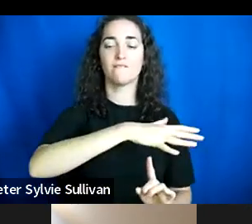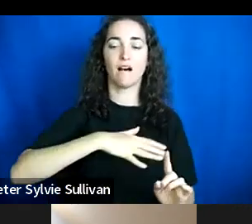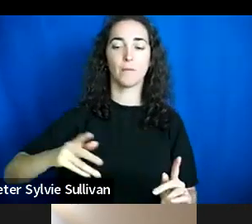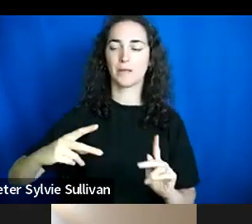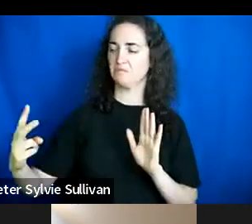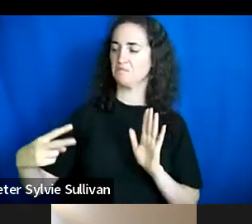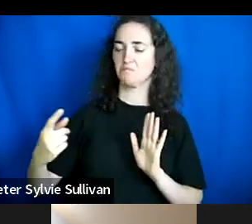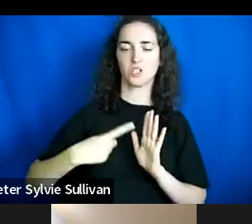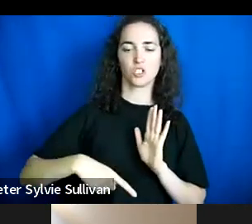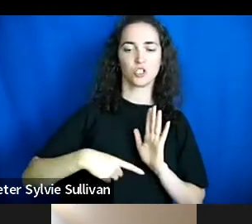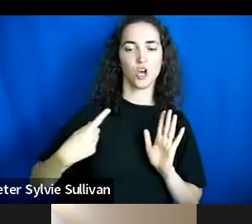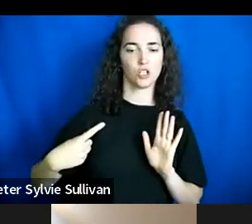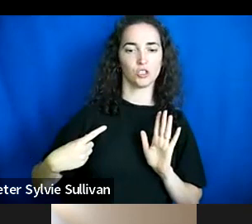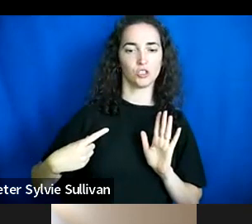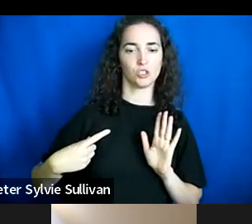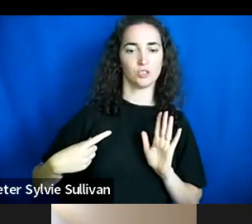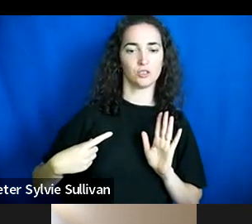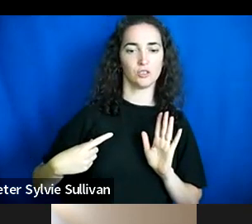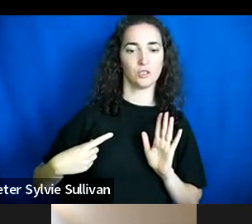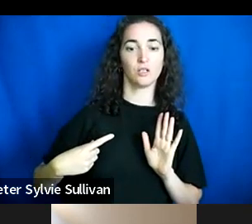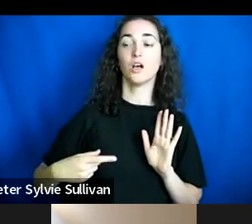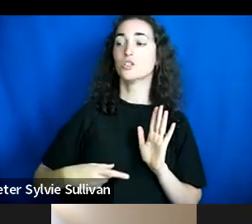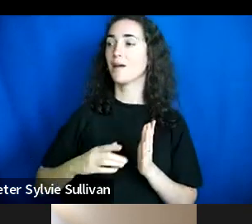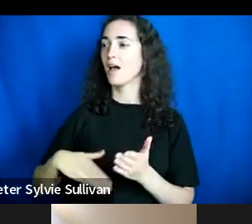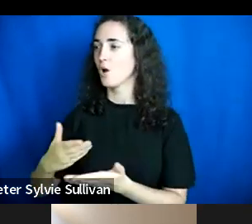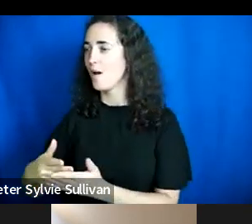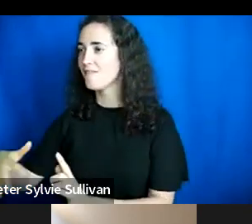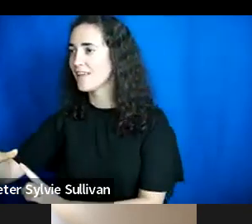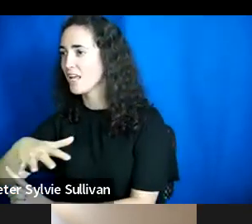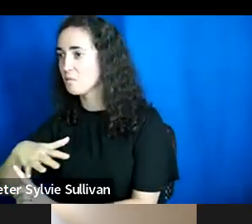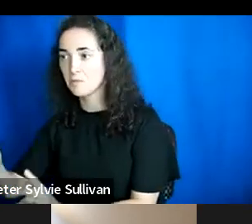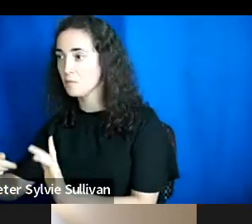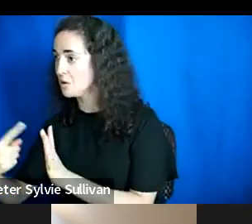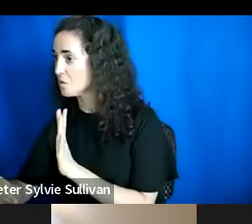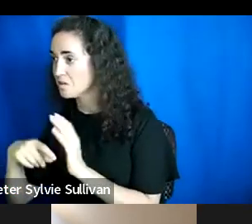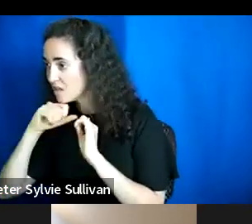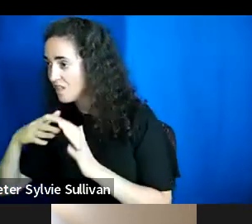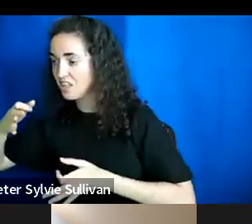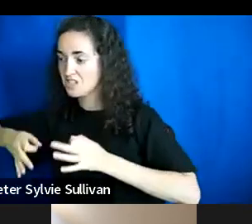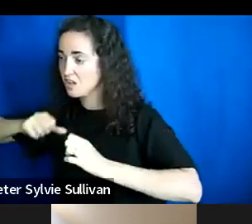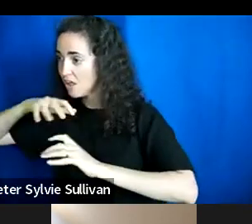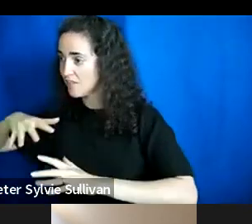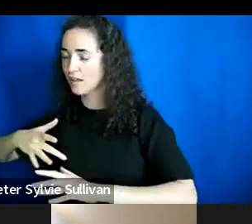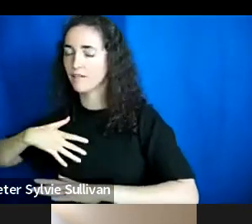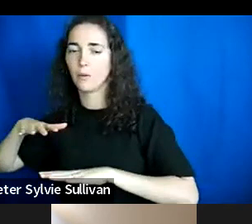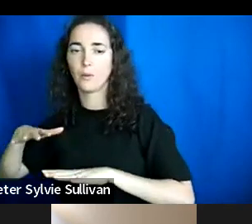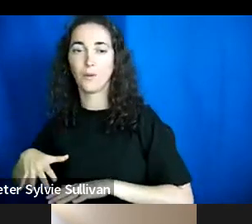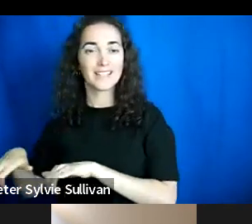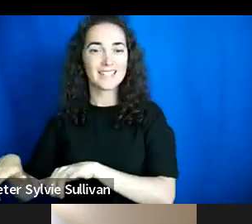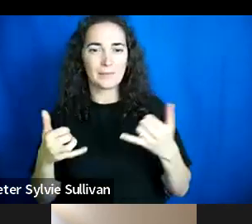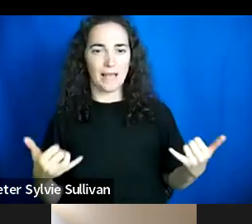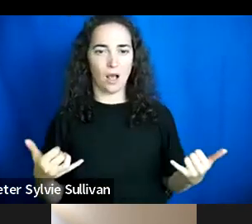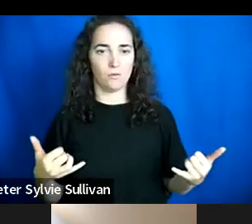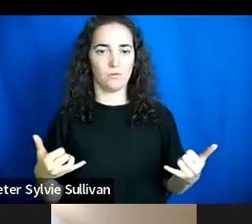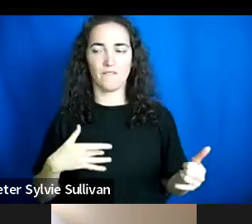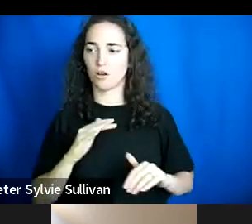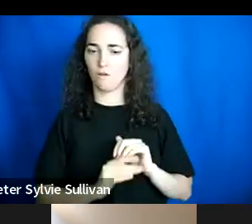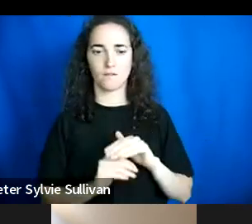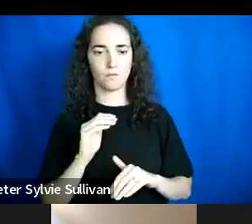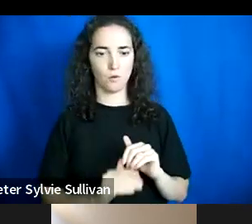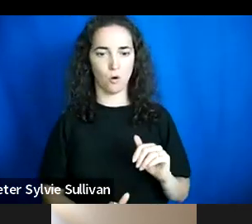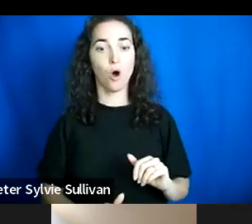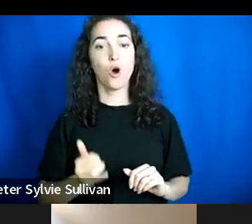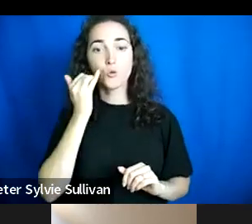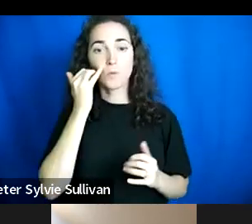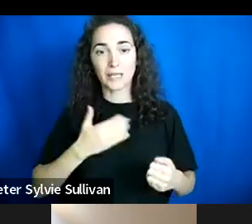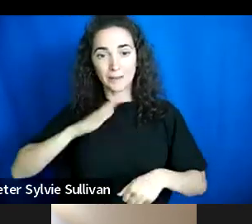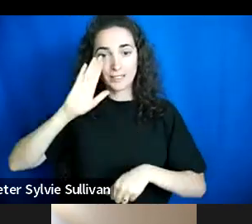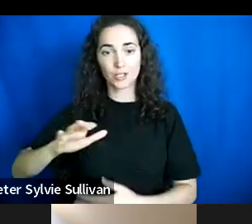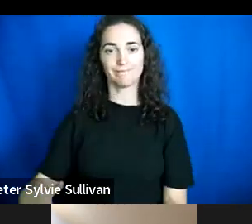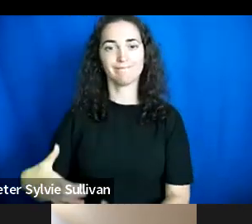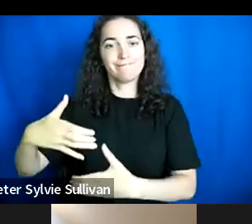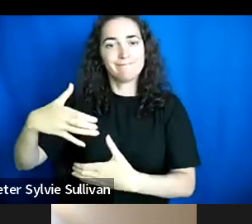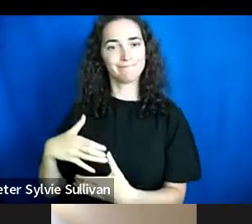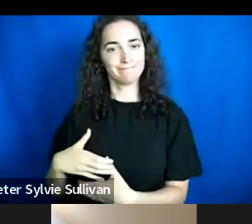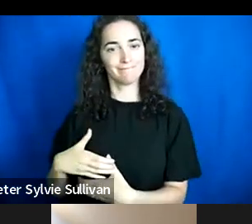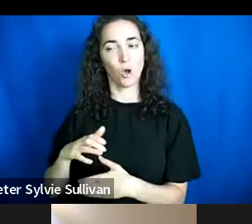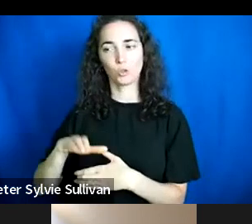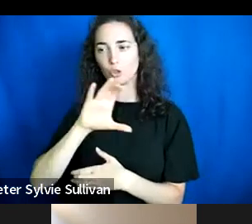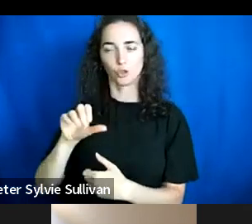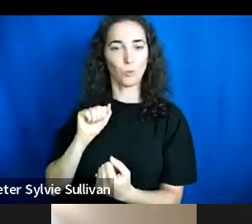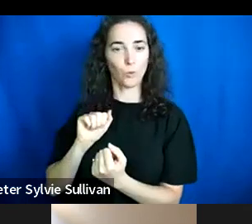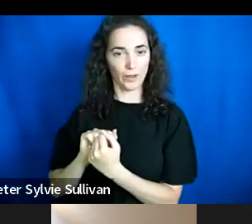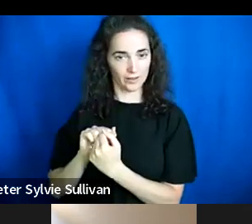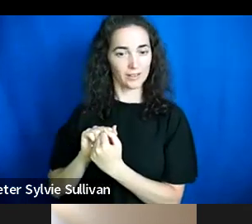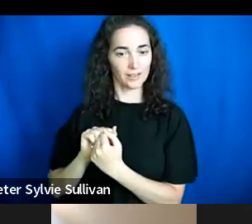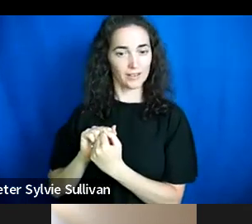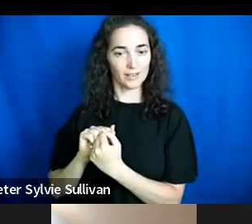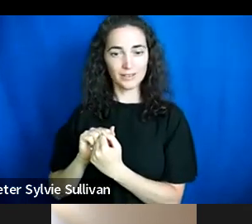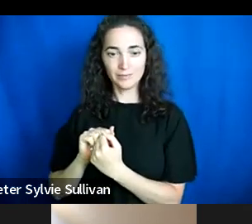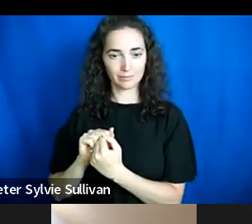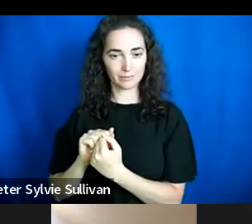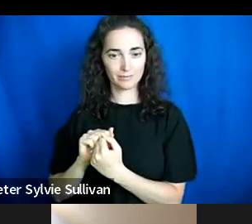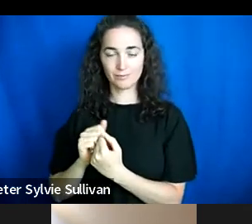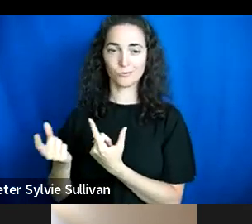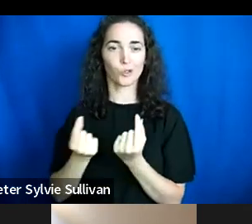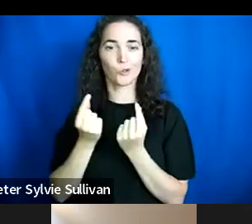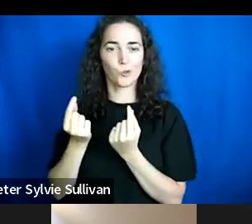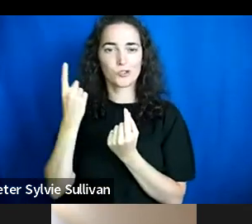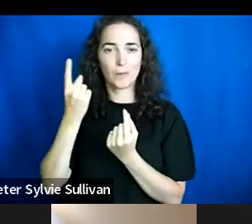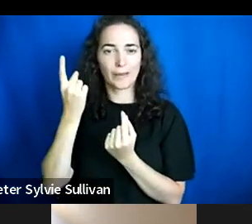we're not being judged and when we're in those environments like here today, where we're comfortable and we know we know that if our children were sitting on our lap in this zoom and doing something and having